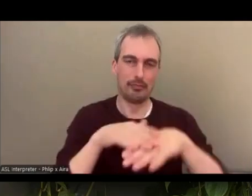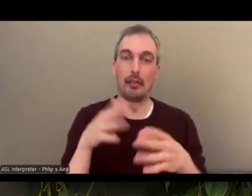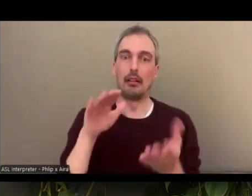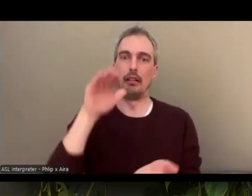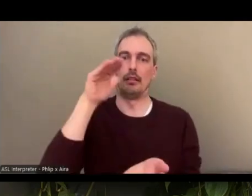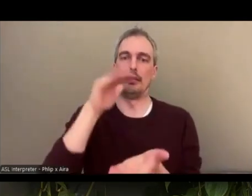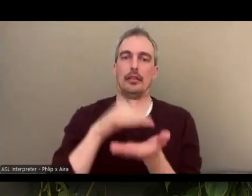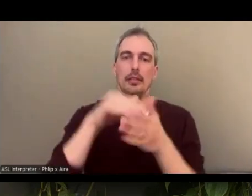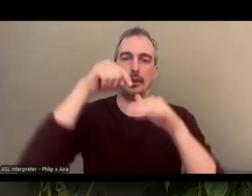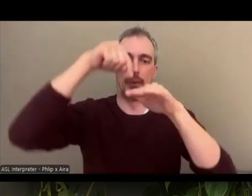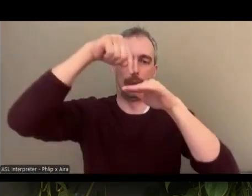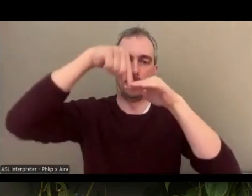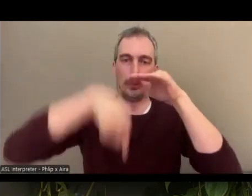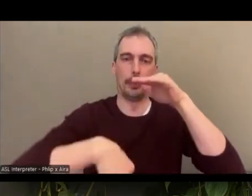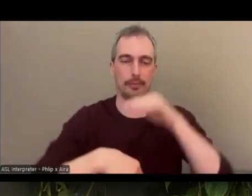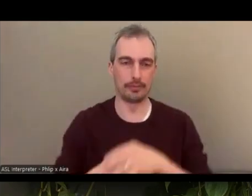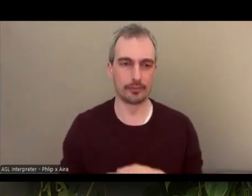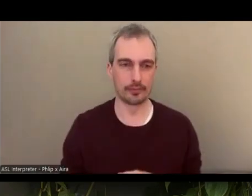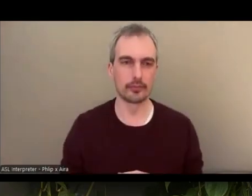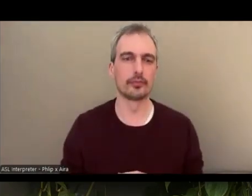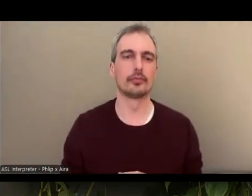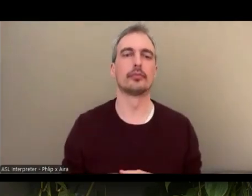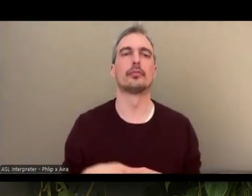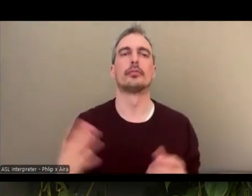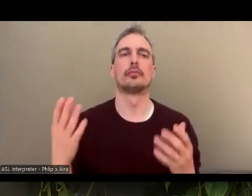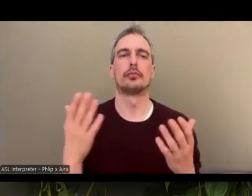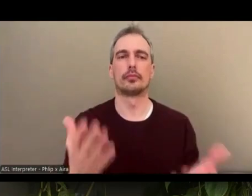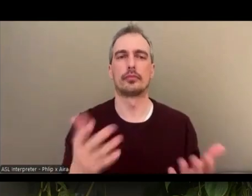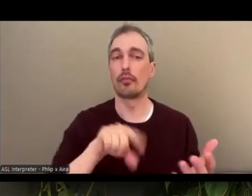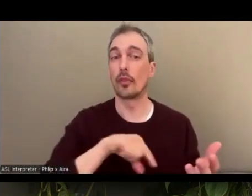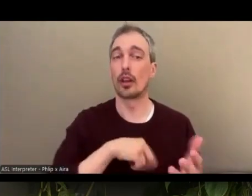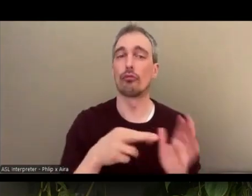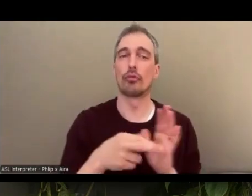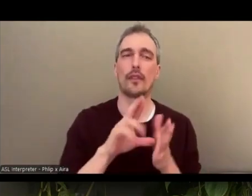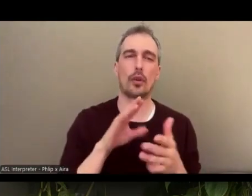We have the proof point: Testing process includes automated accessibility testing. That sounds good.